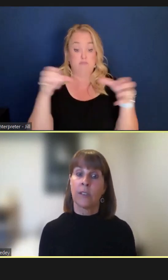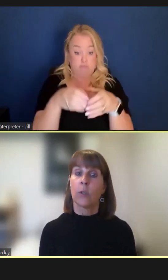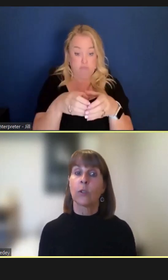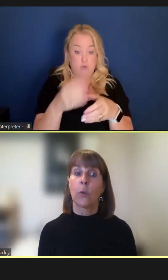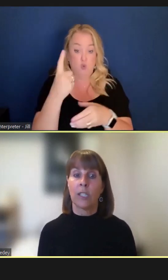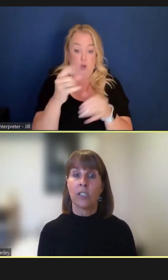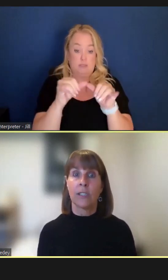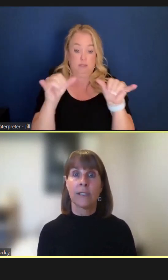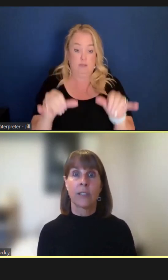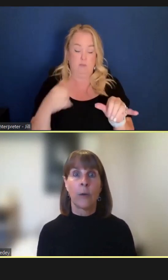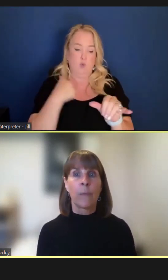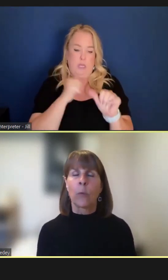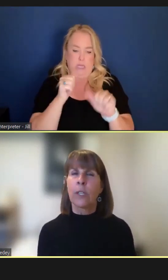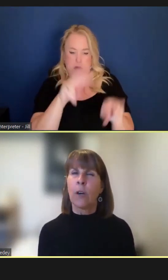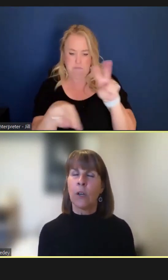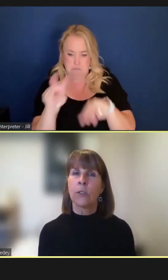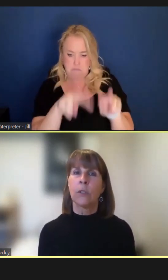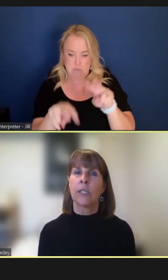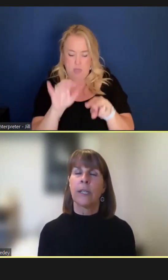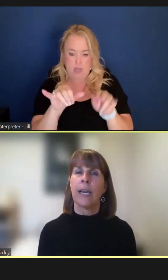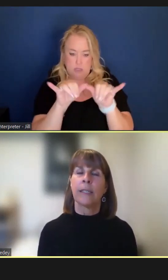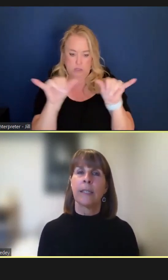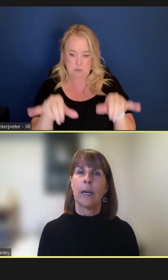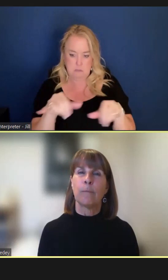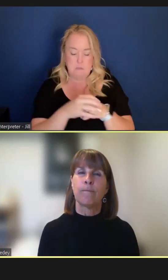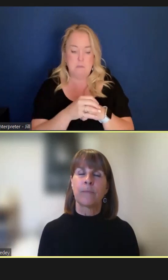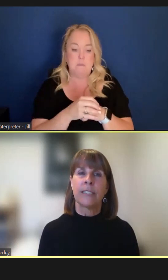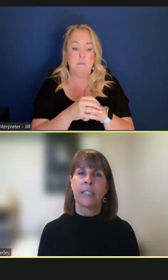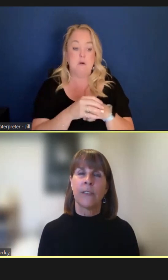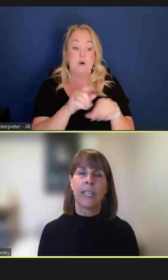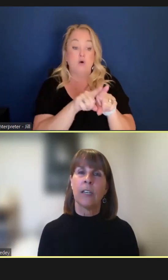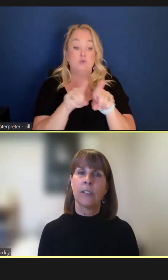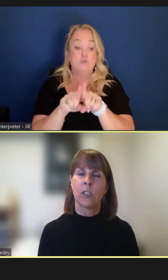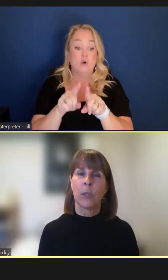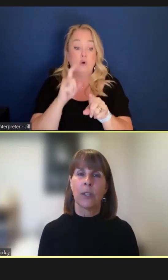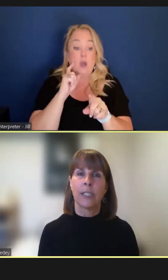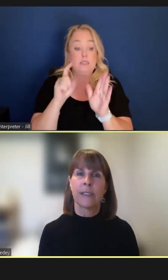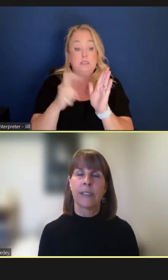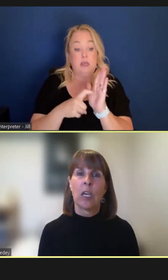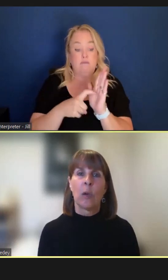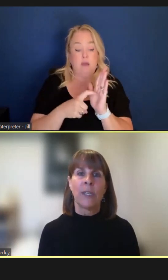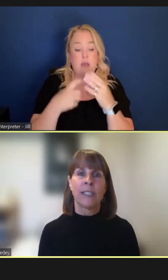those questions we can also look at um identifying Health disparities because